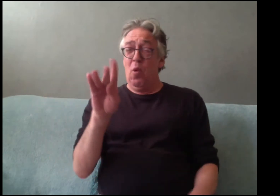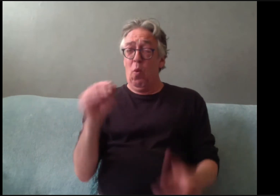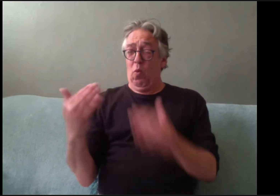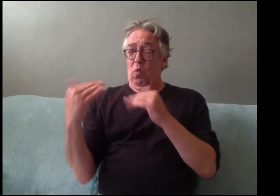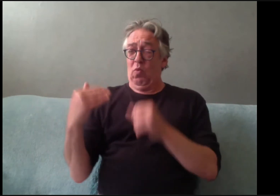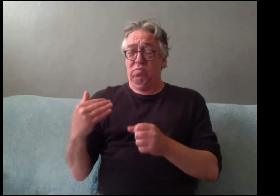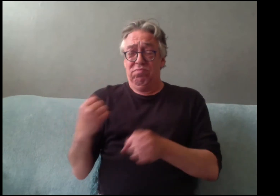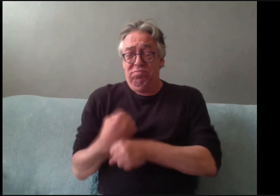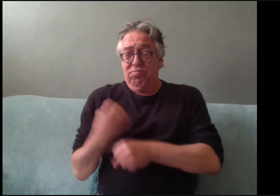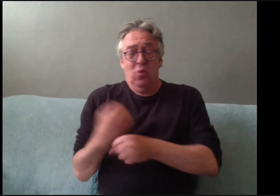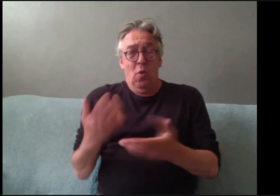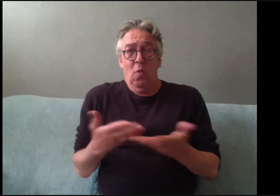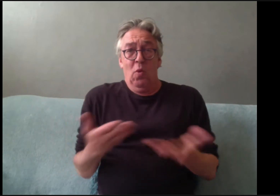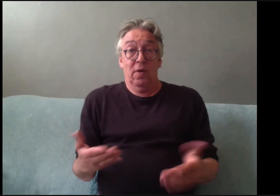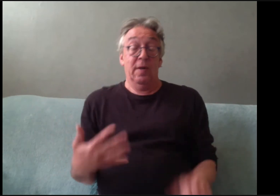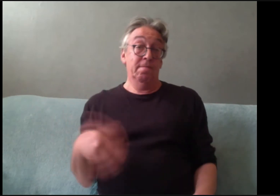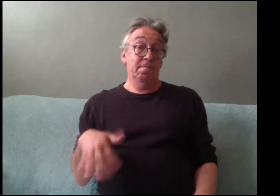and eight million carers.